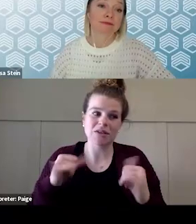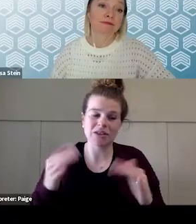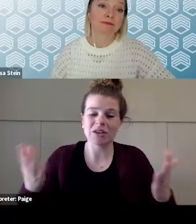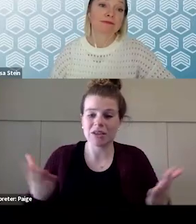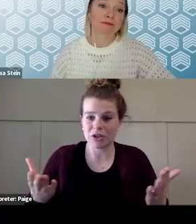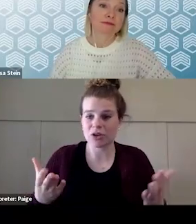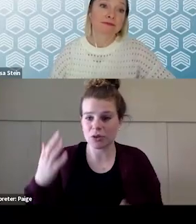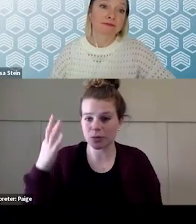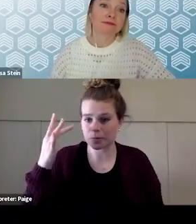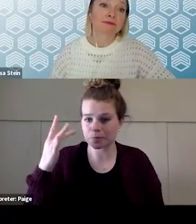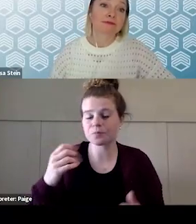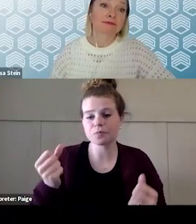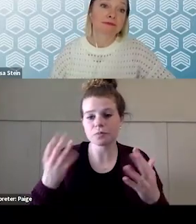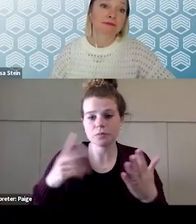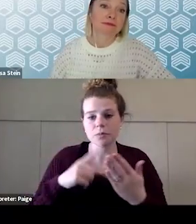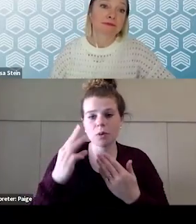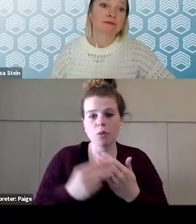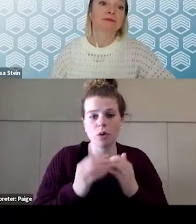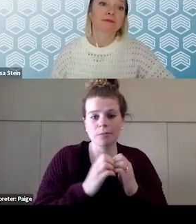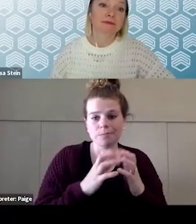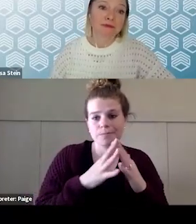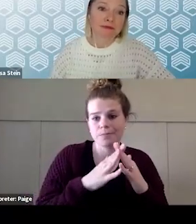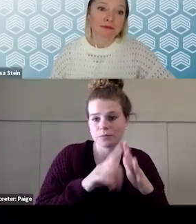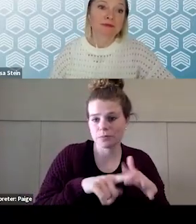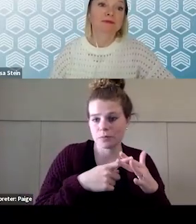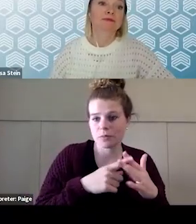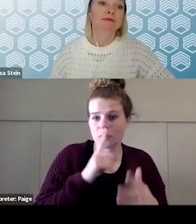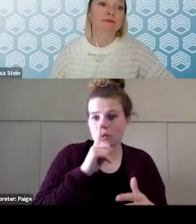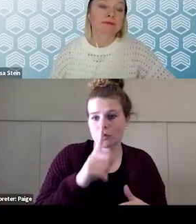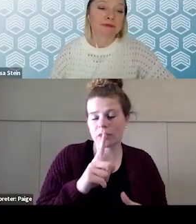Because I think a lot of these programs started out really as,